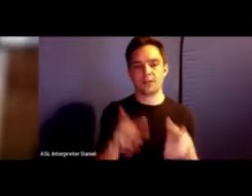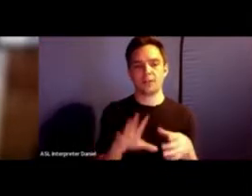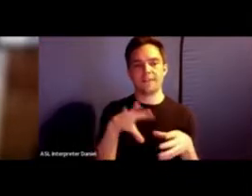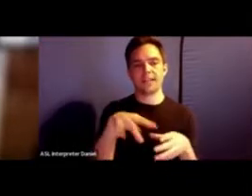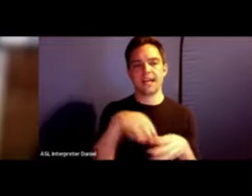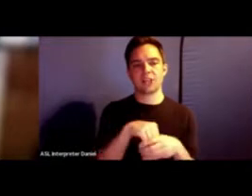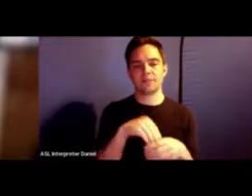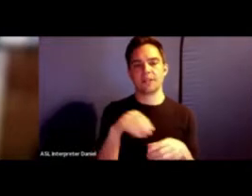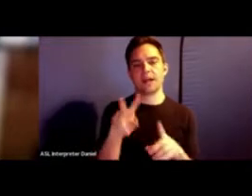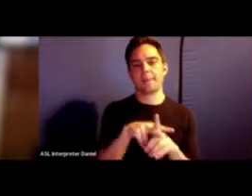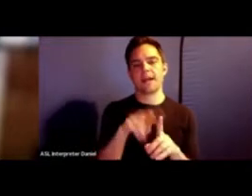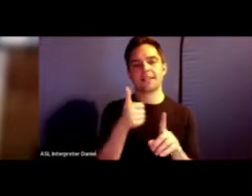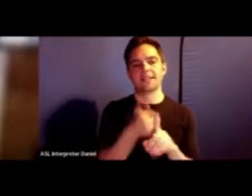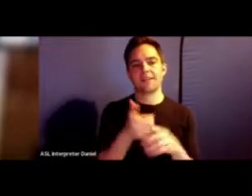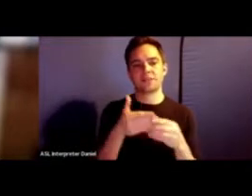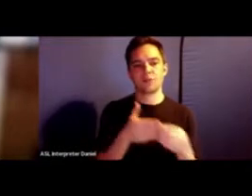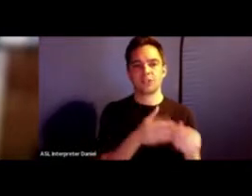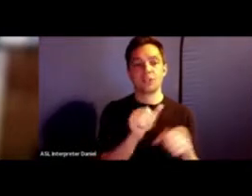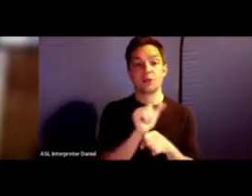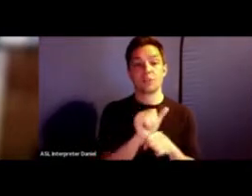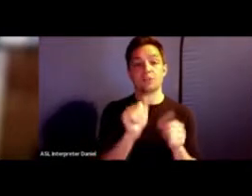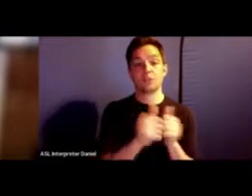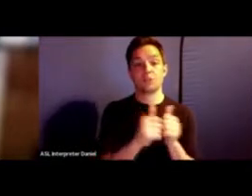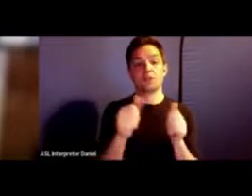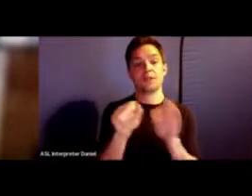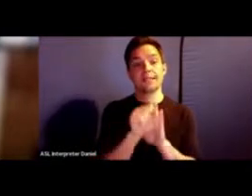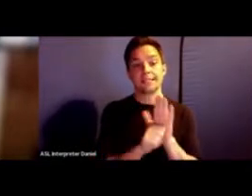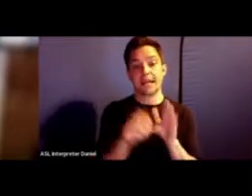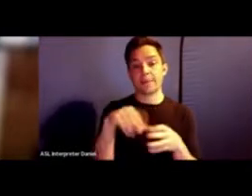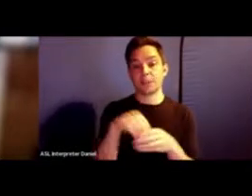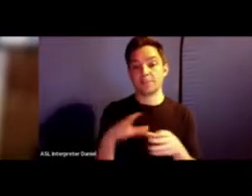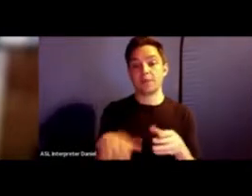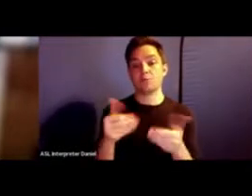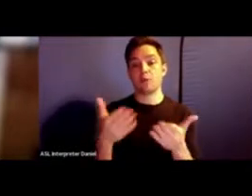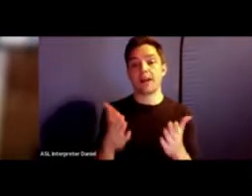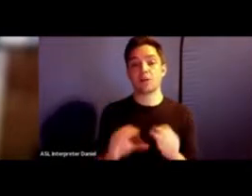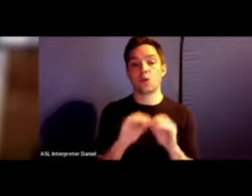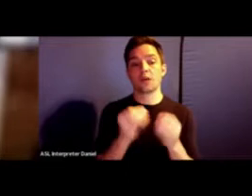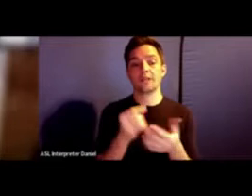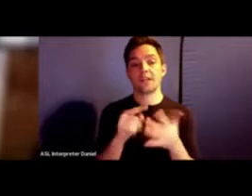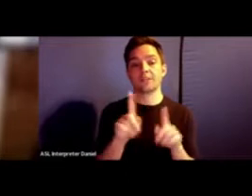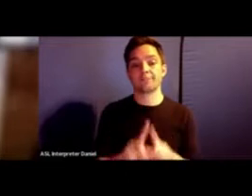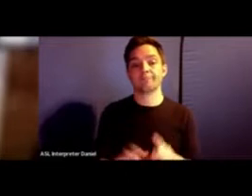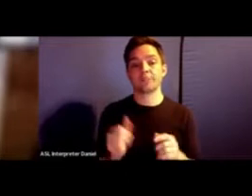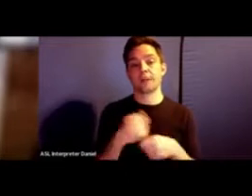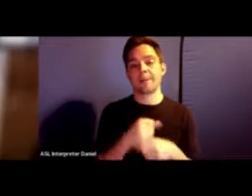Applied self direction where she works with states, participants and provider organizations to create and enhance self